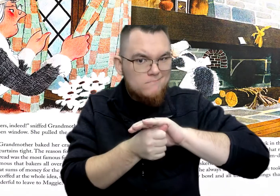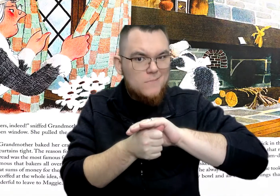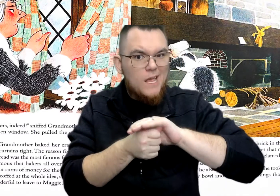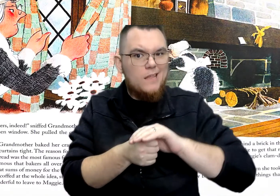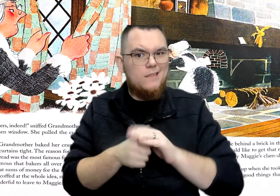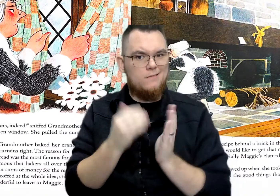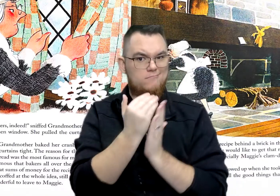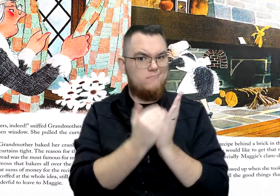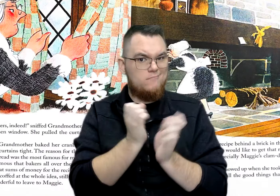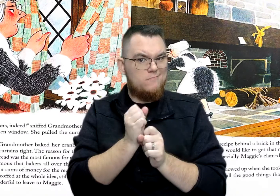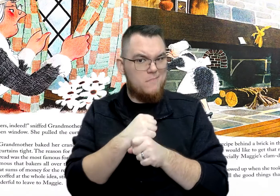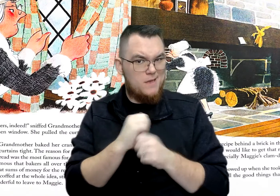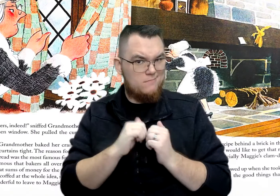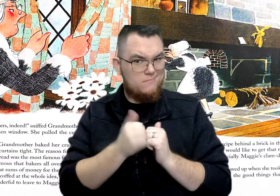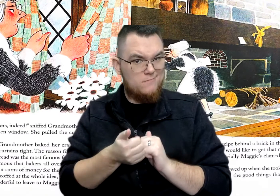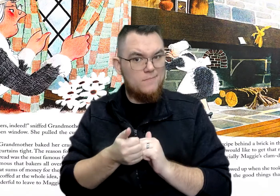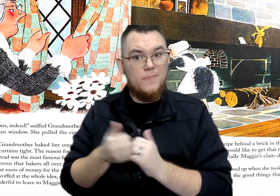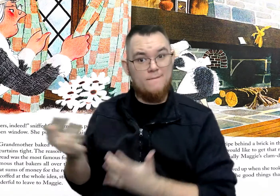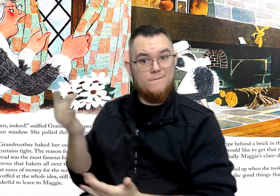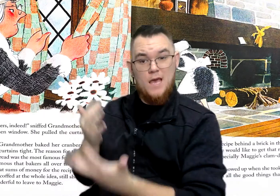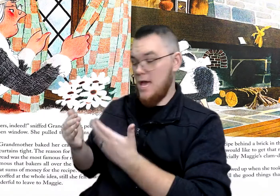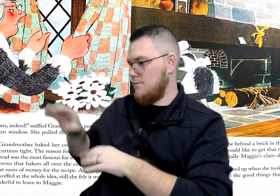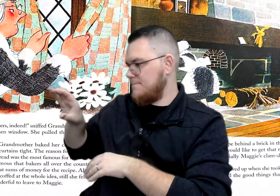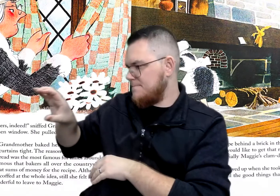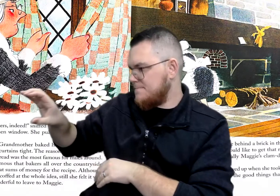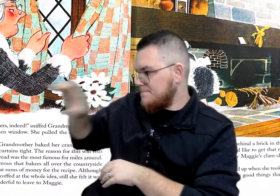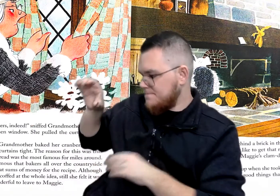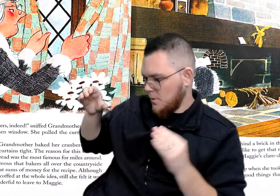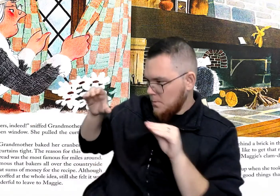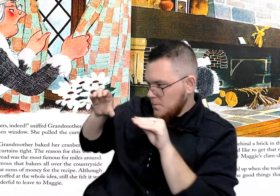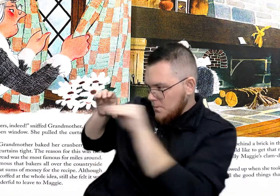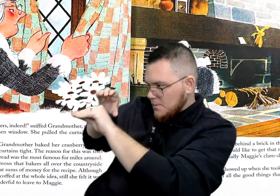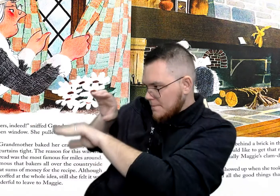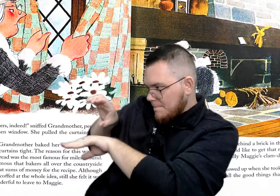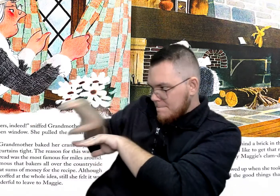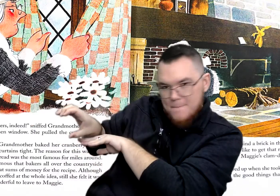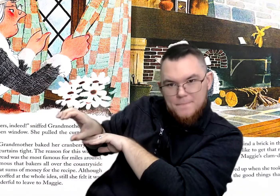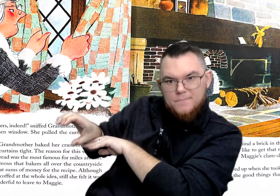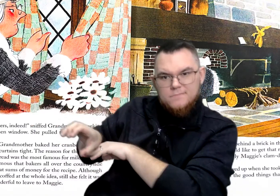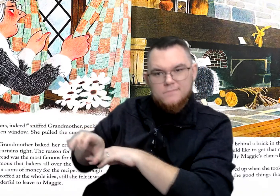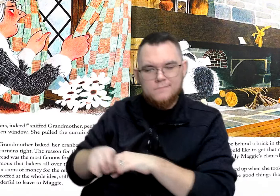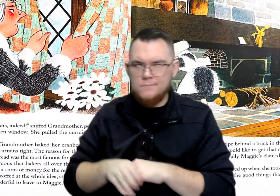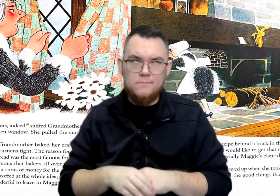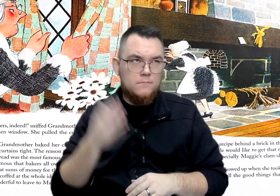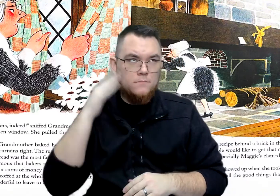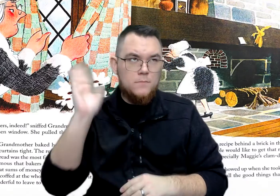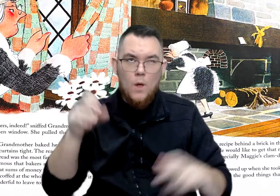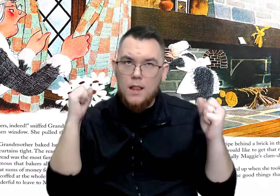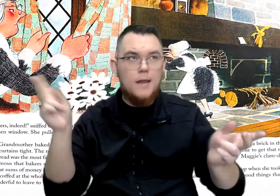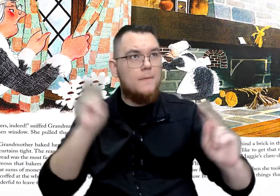“Oh, a lot of people would like to get that recipe,” she fumed to herself, “especially